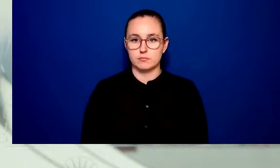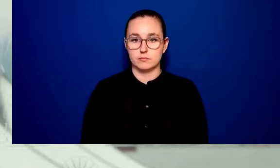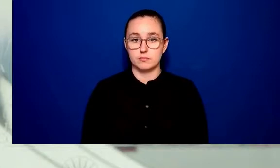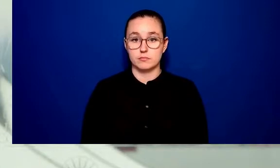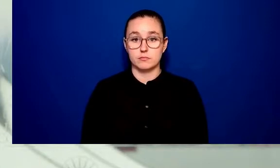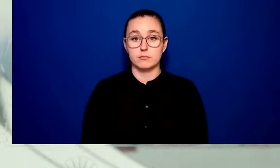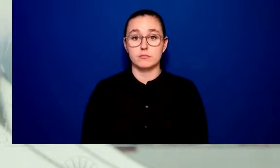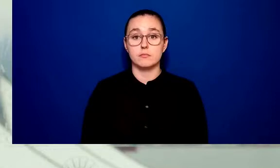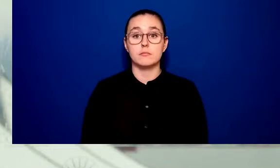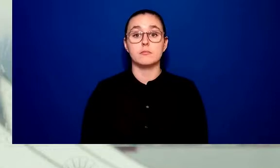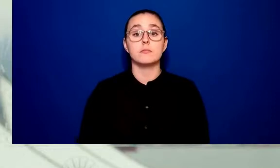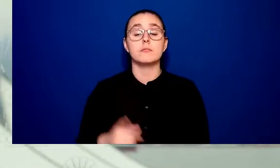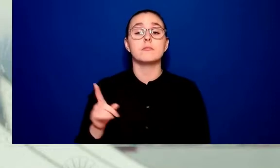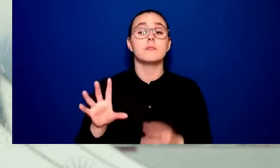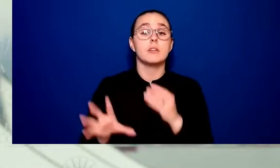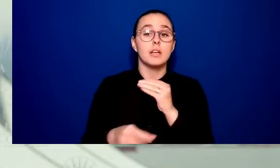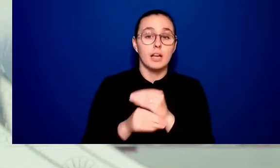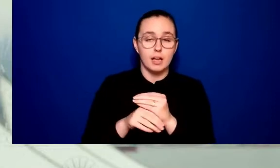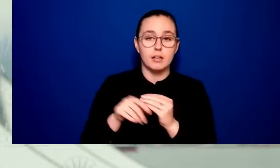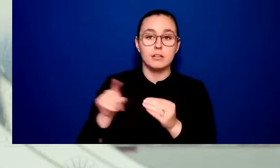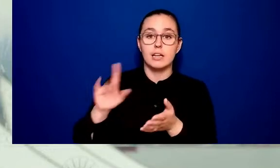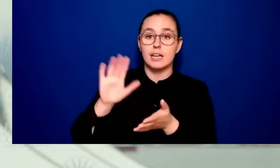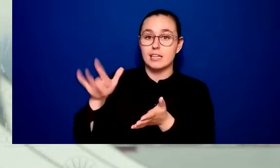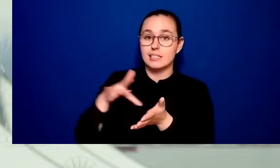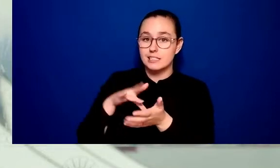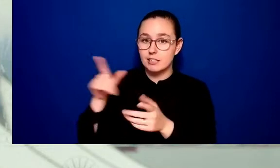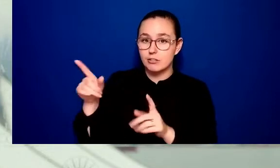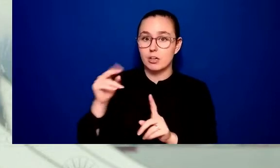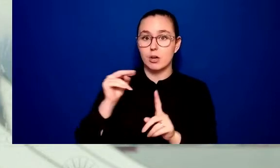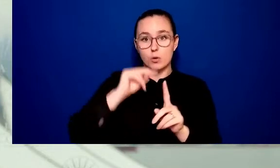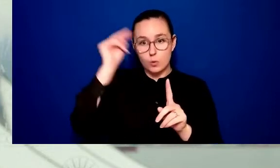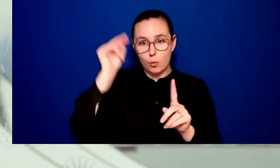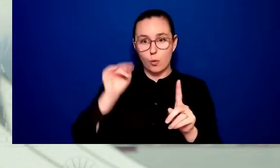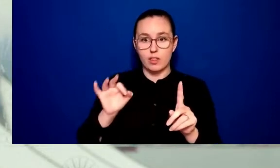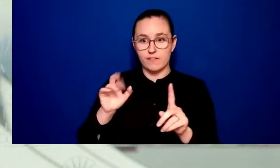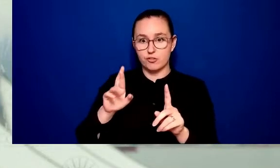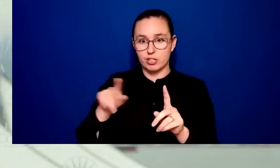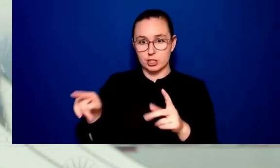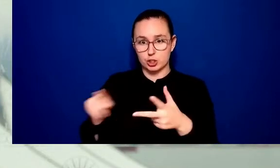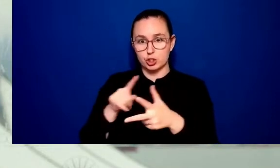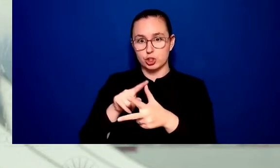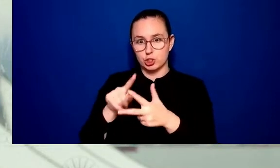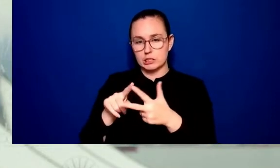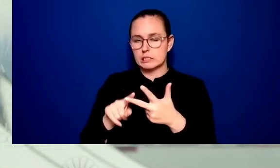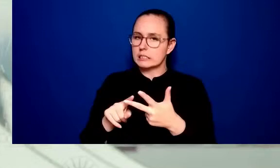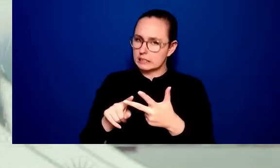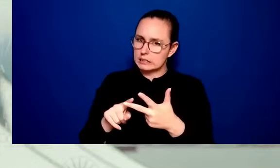song, so to your own Plus, if prudent. It is sweet Hurley